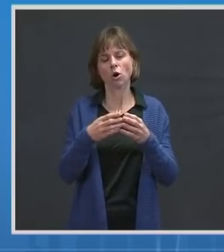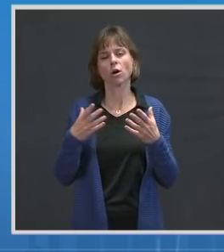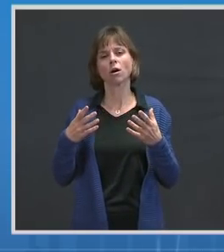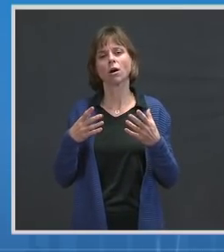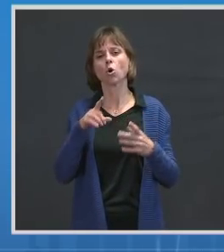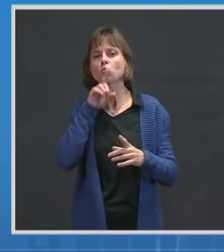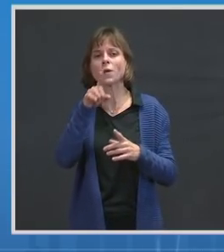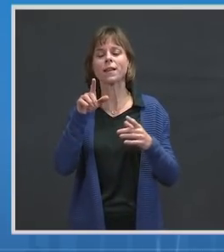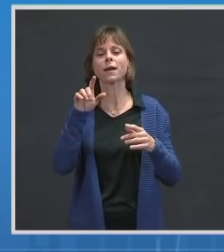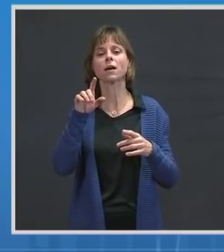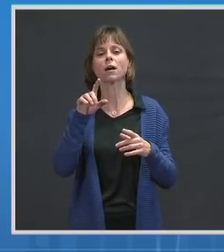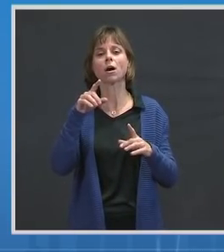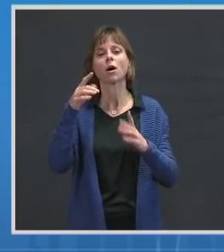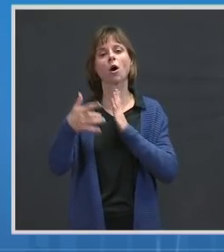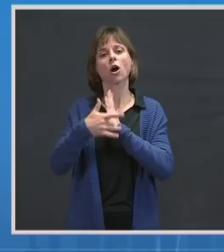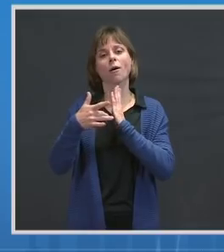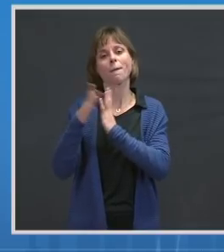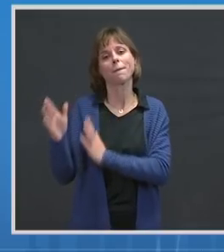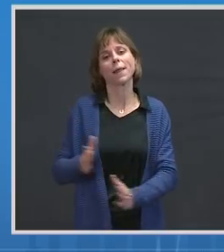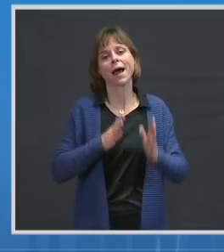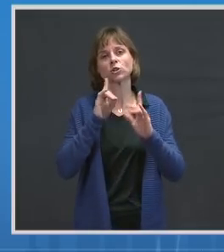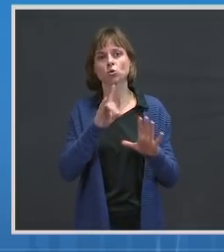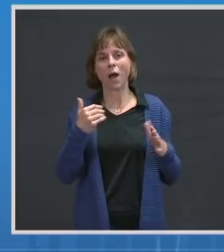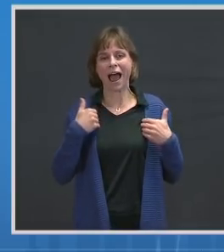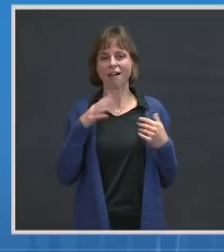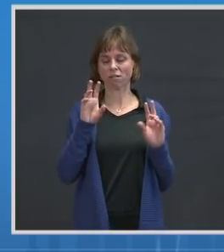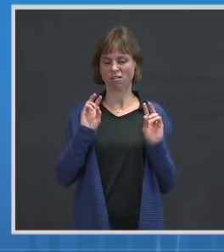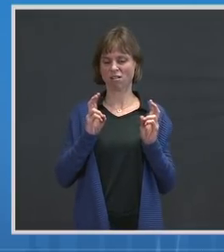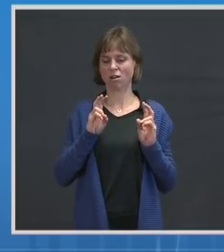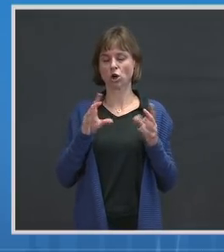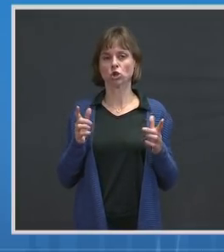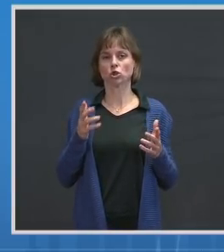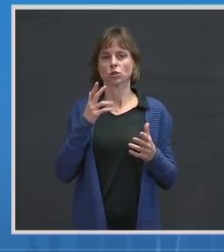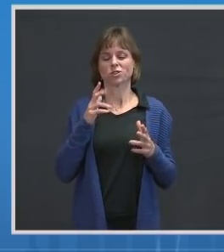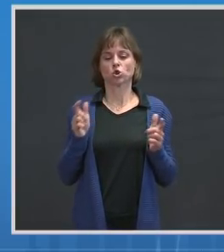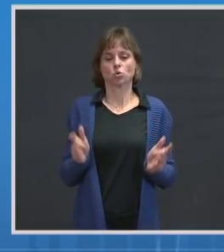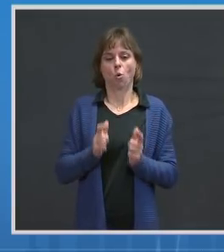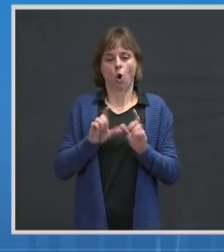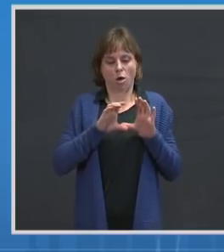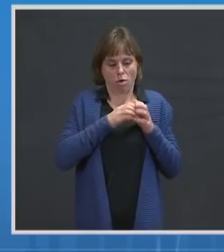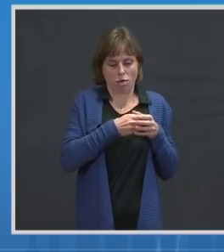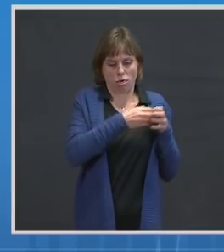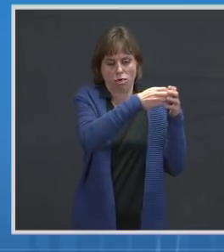and it's very hard to cohort high school kids and to convey and rely on that real high school experience